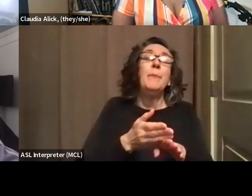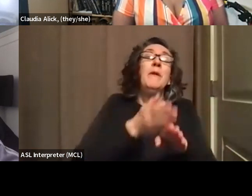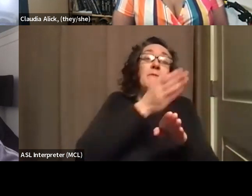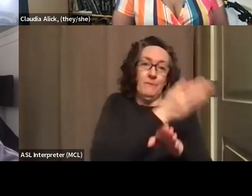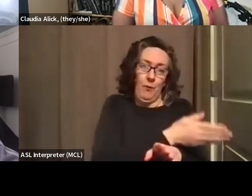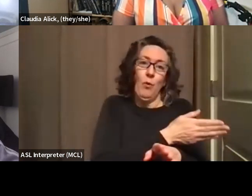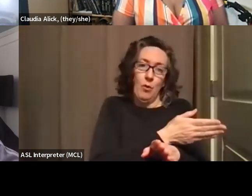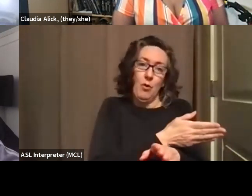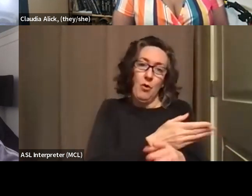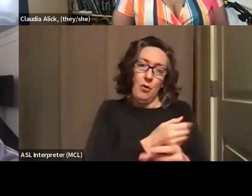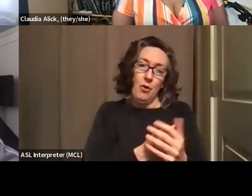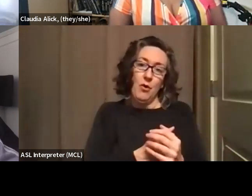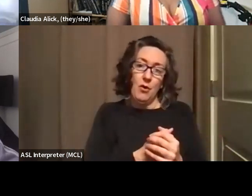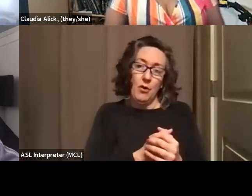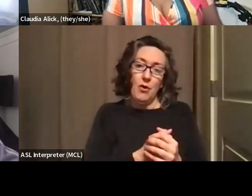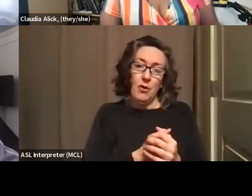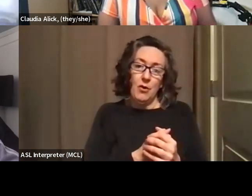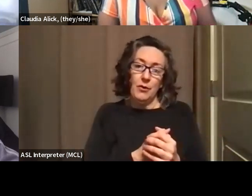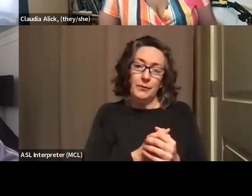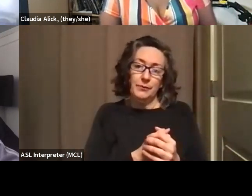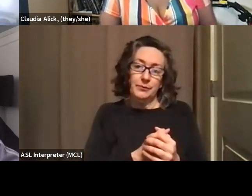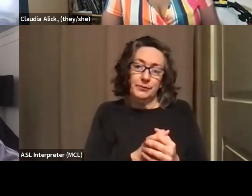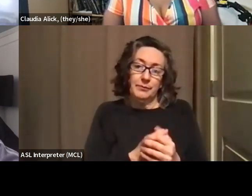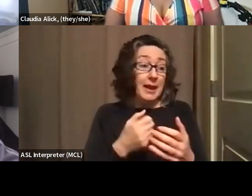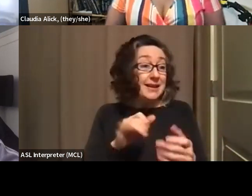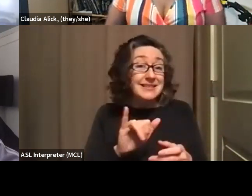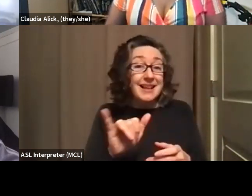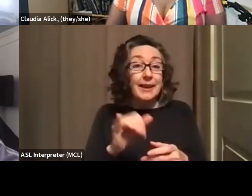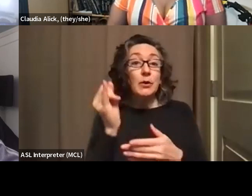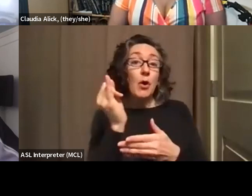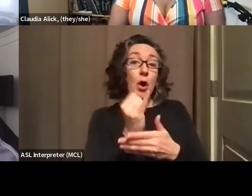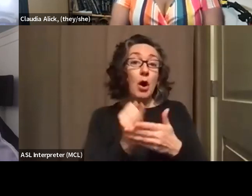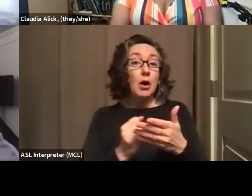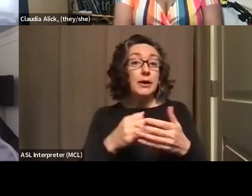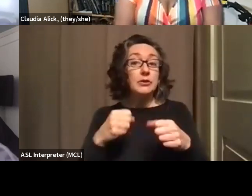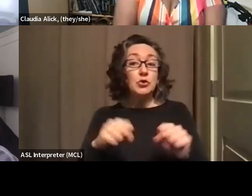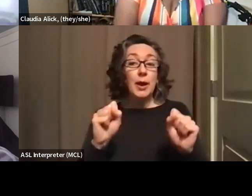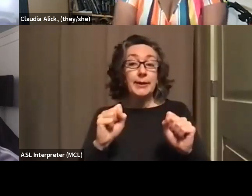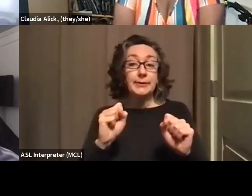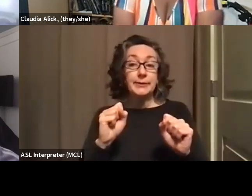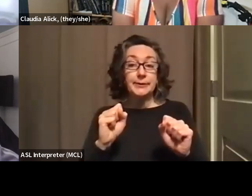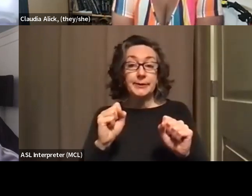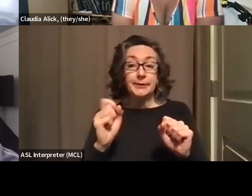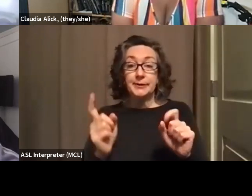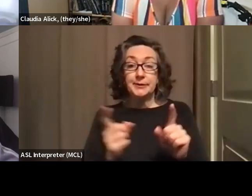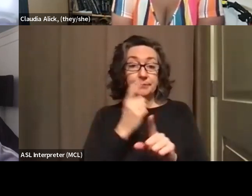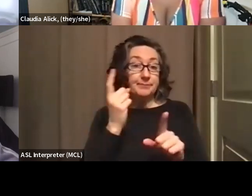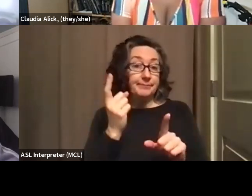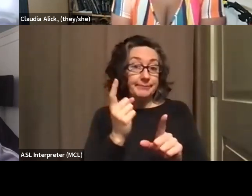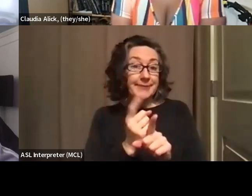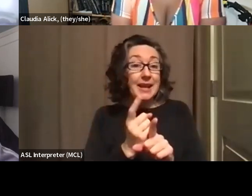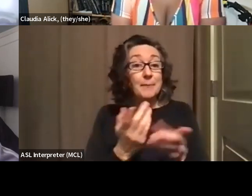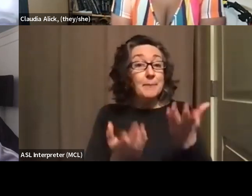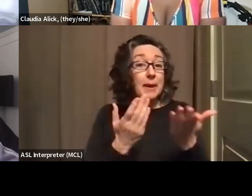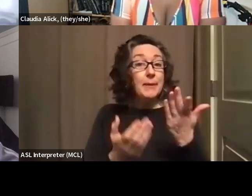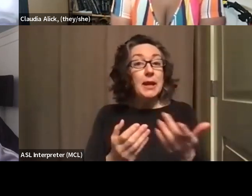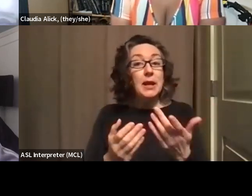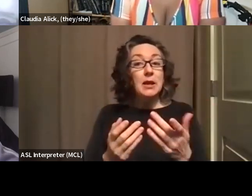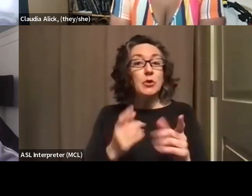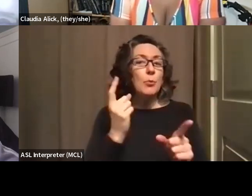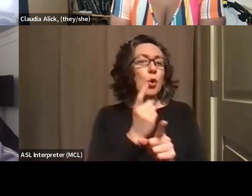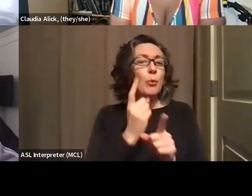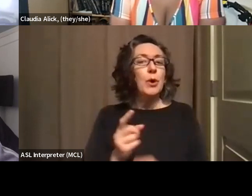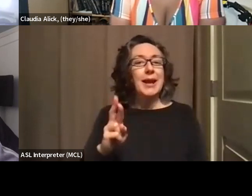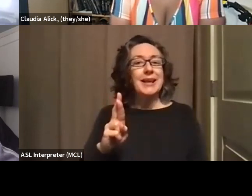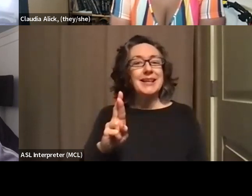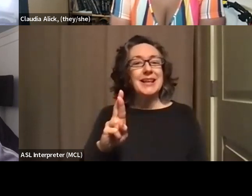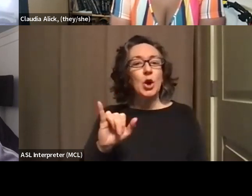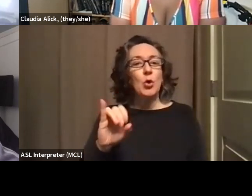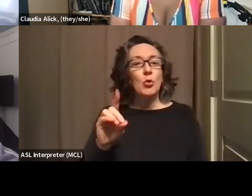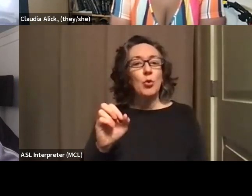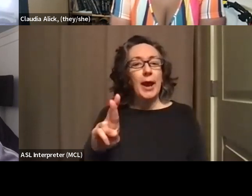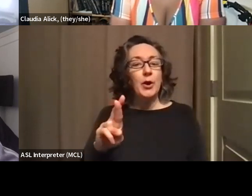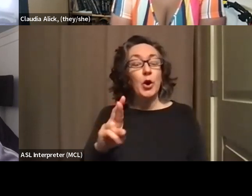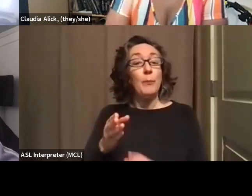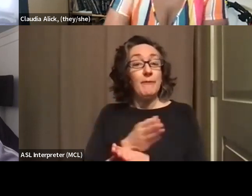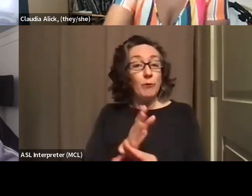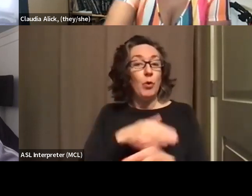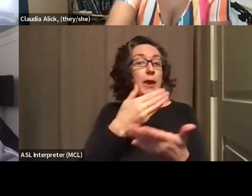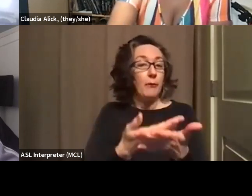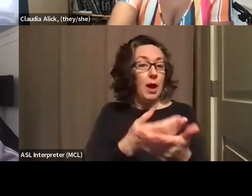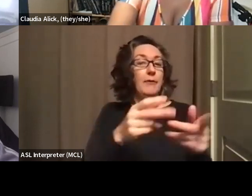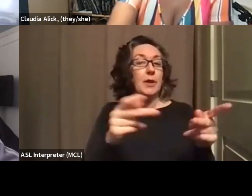In terms of artists like trying to get a concise writer to help and then just try to be flexible